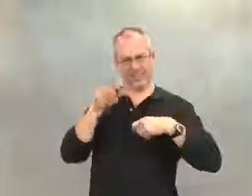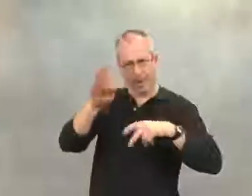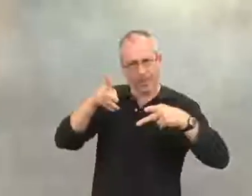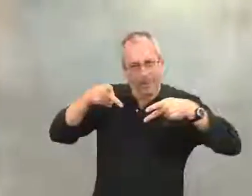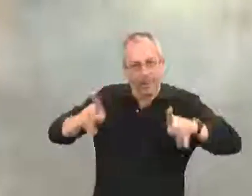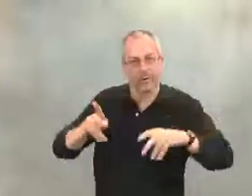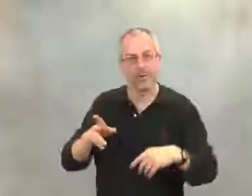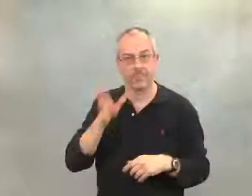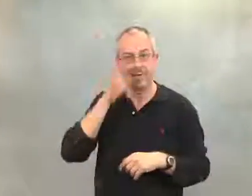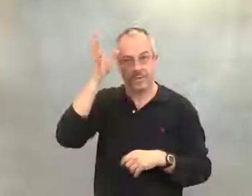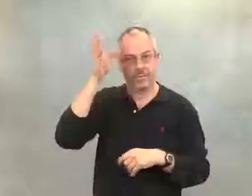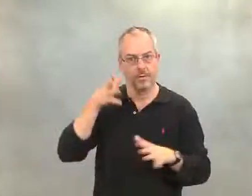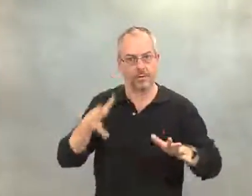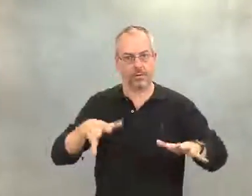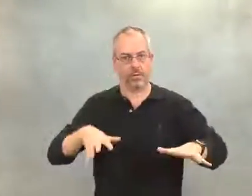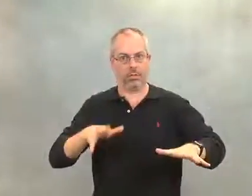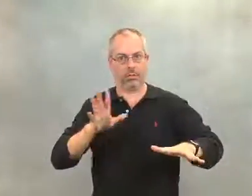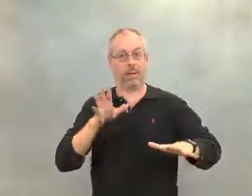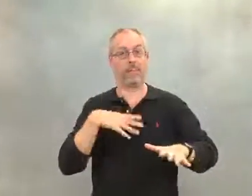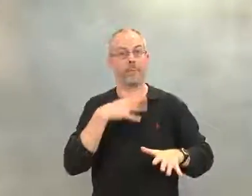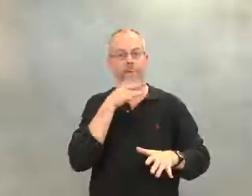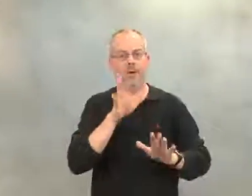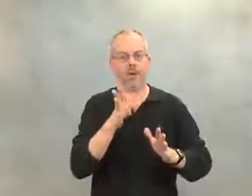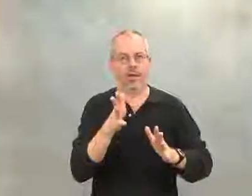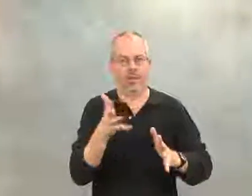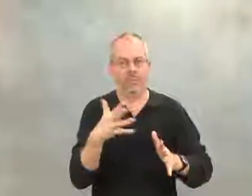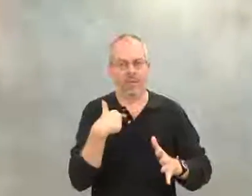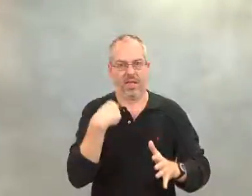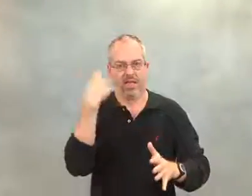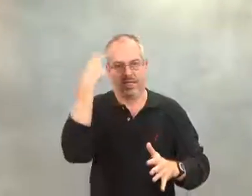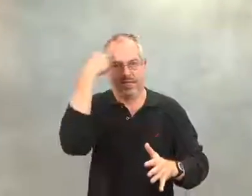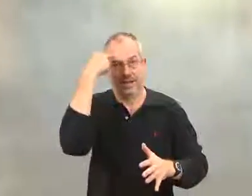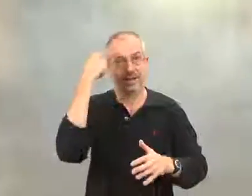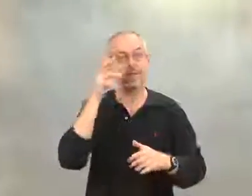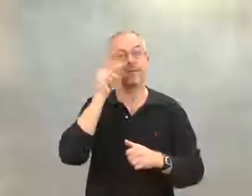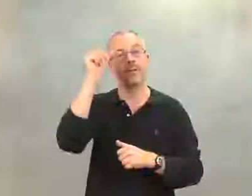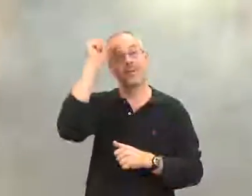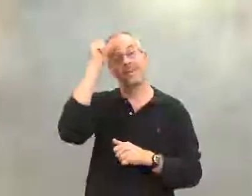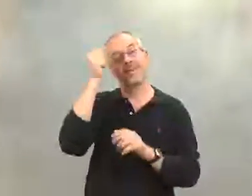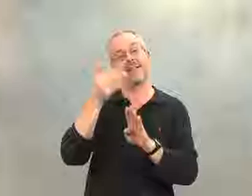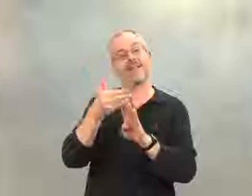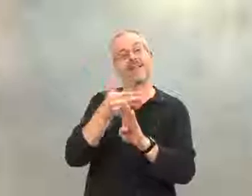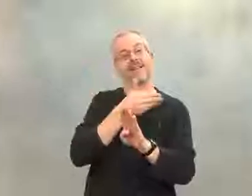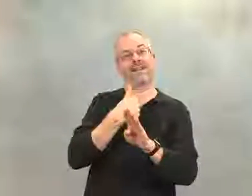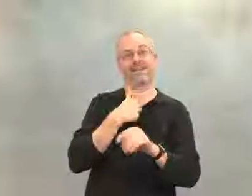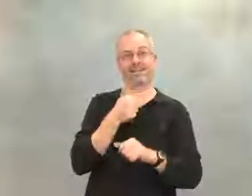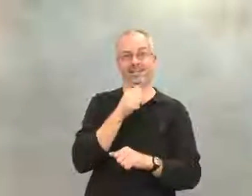He asked for permission, my mother said, "Let me think..."